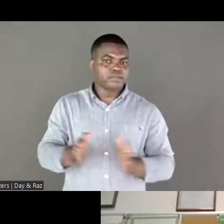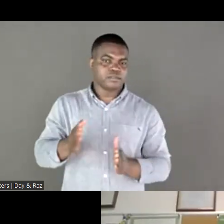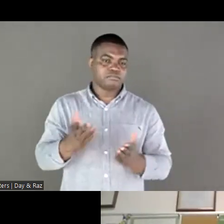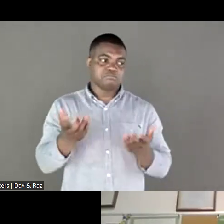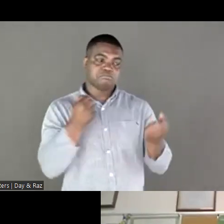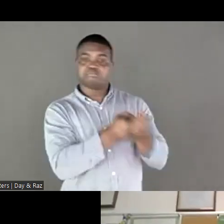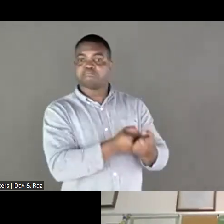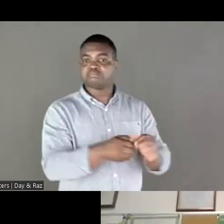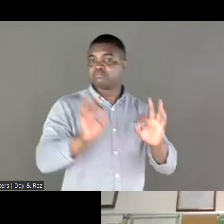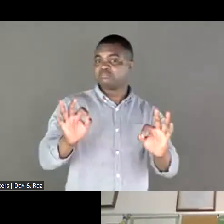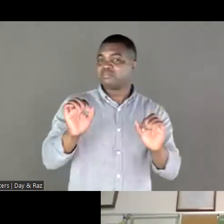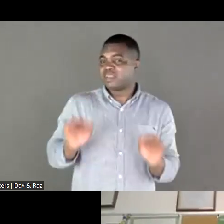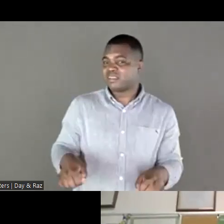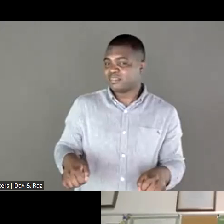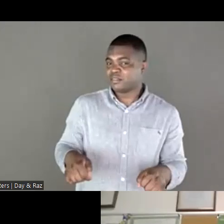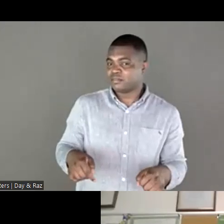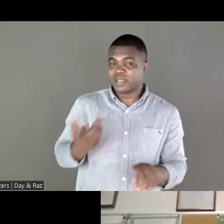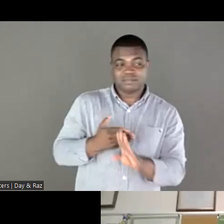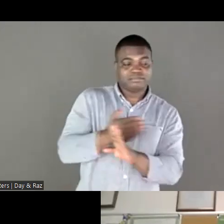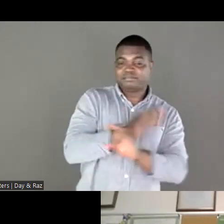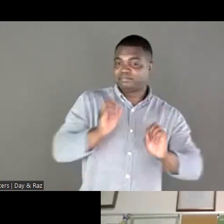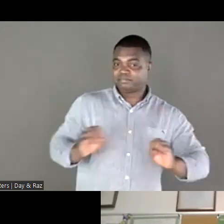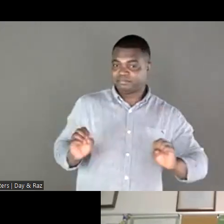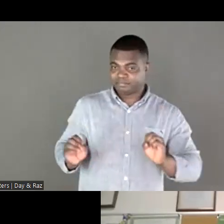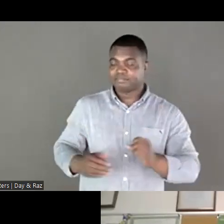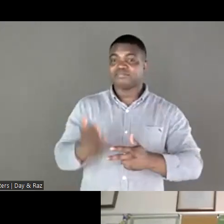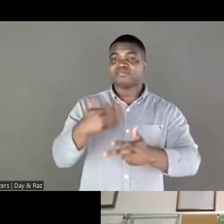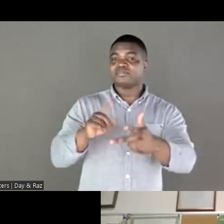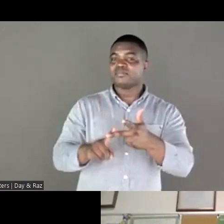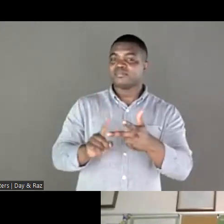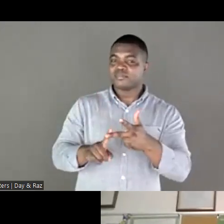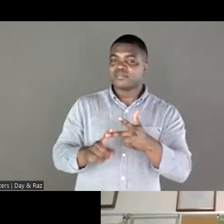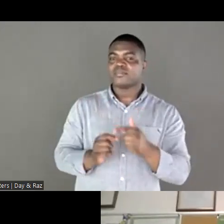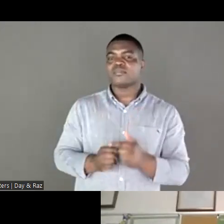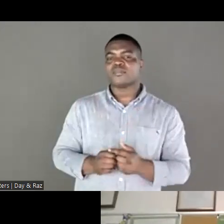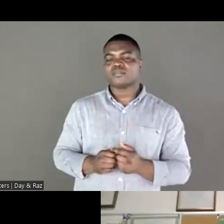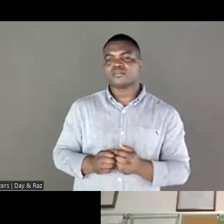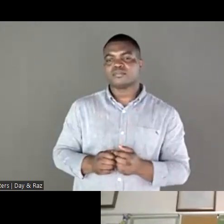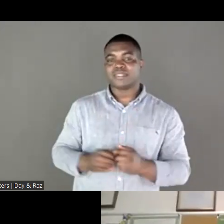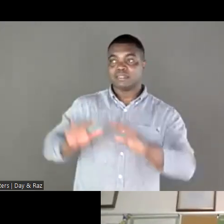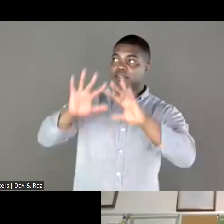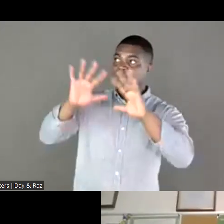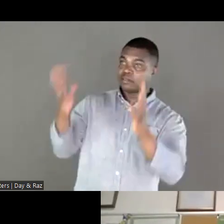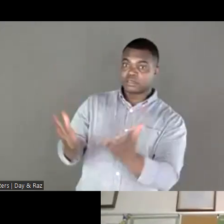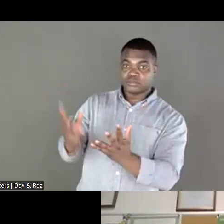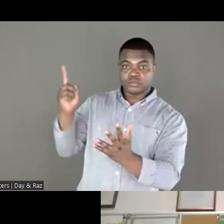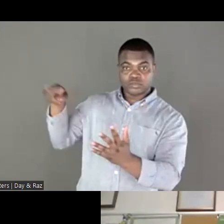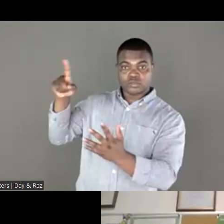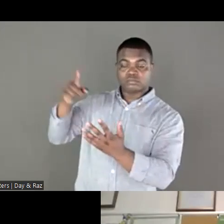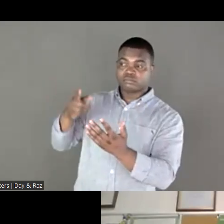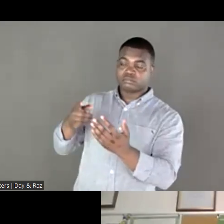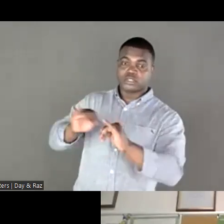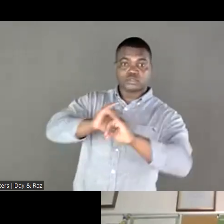it's extremely important. We're our colleagues panelist already talked about that today.